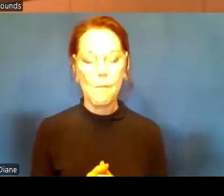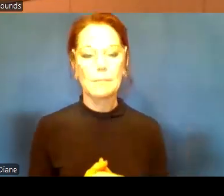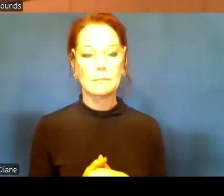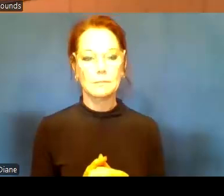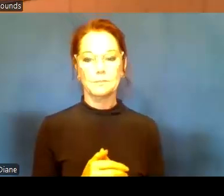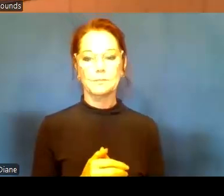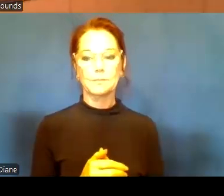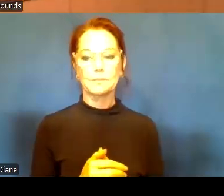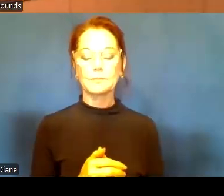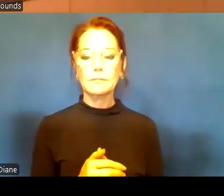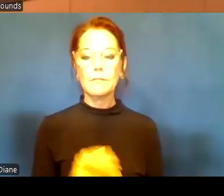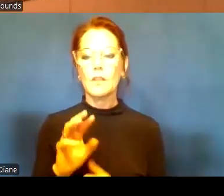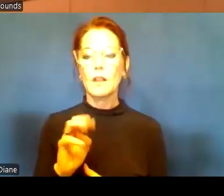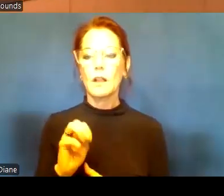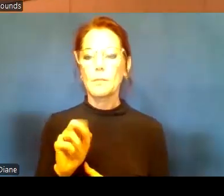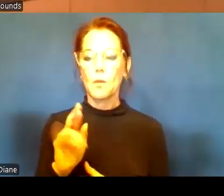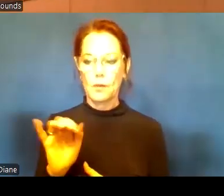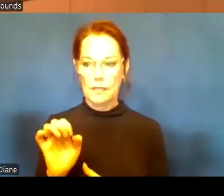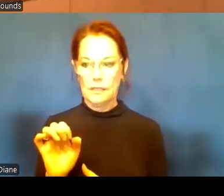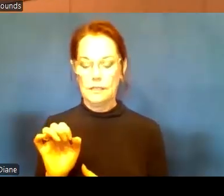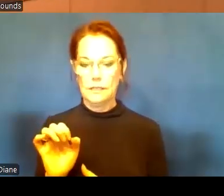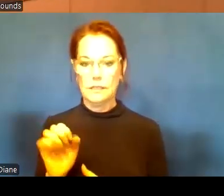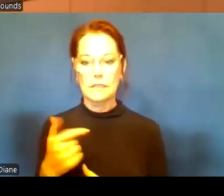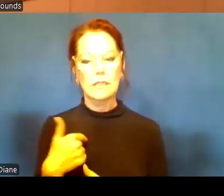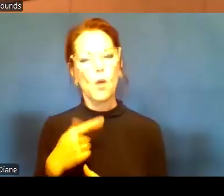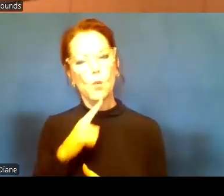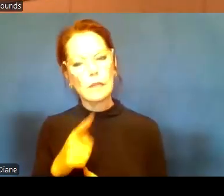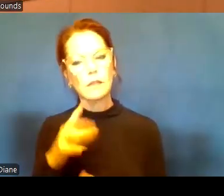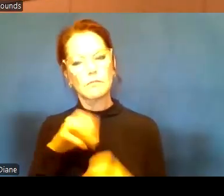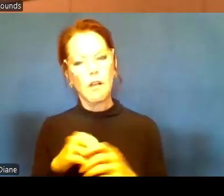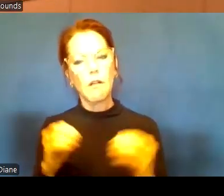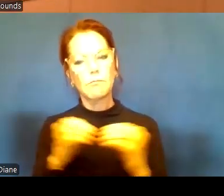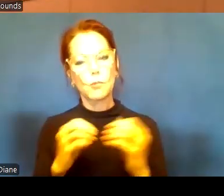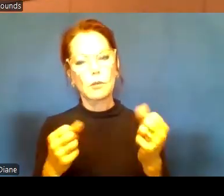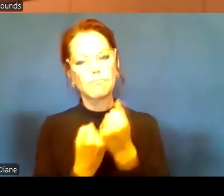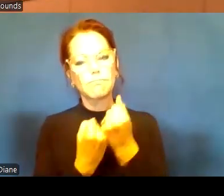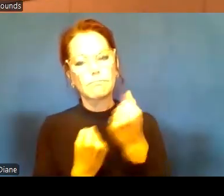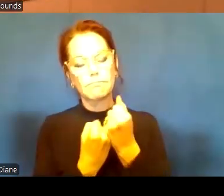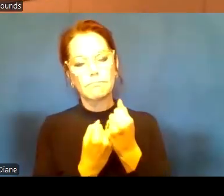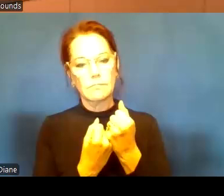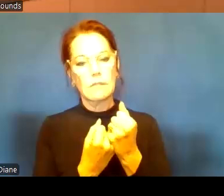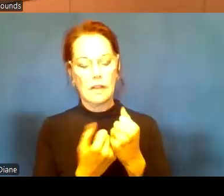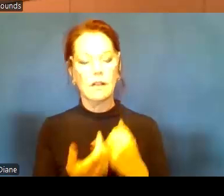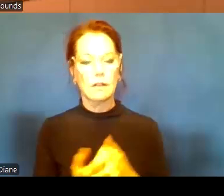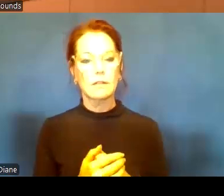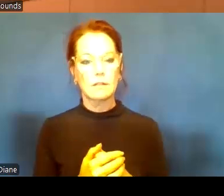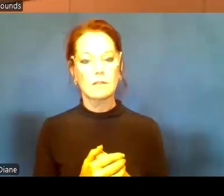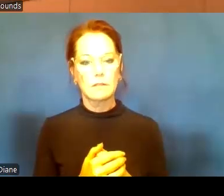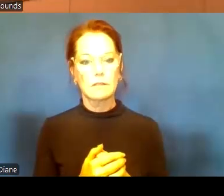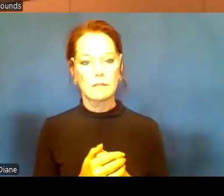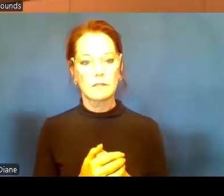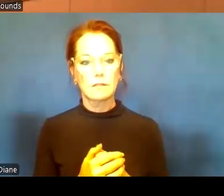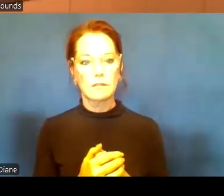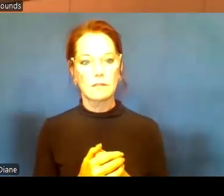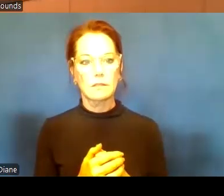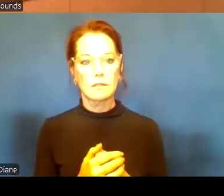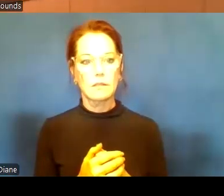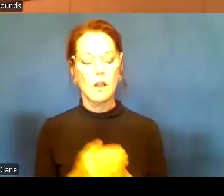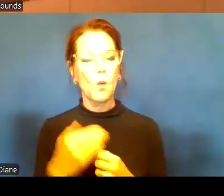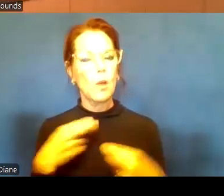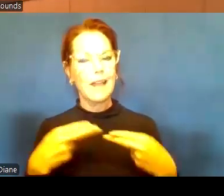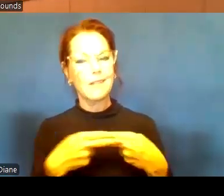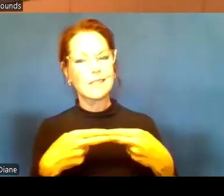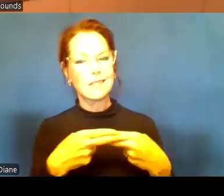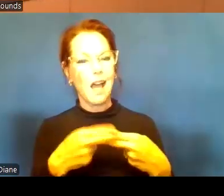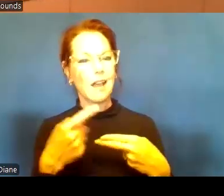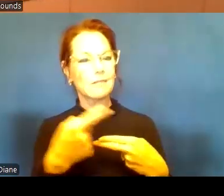more involved with um just advocacy um uh there's a goal slide that um I believe we